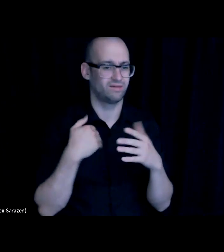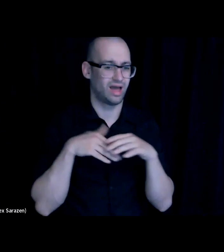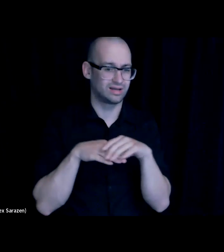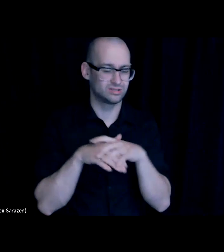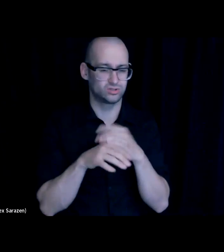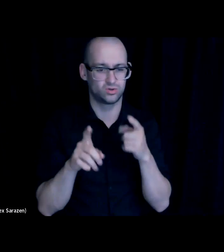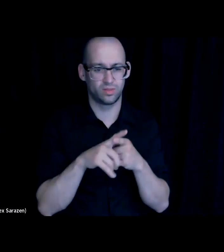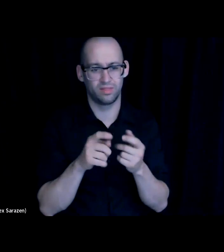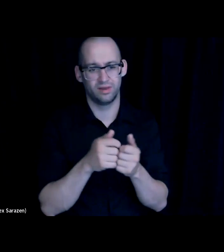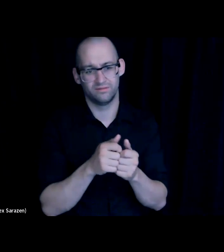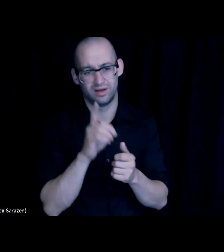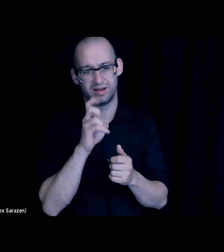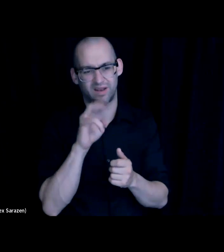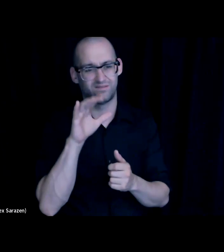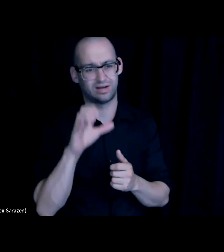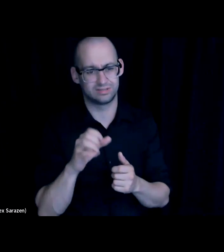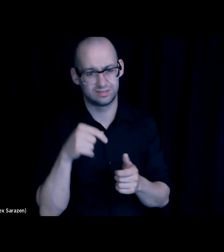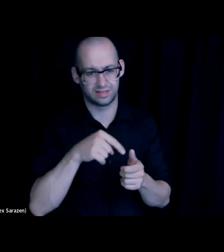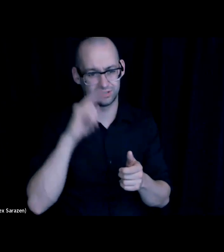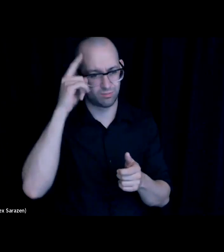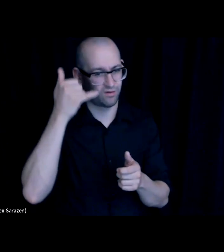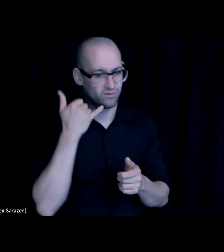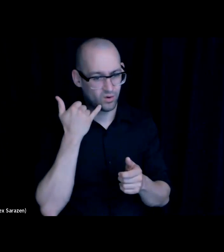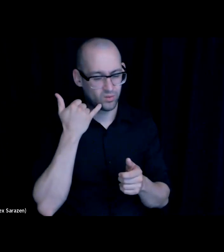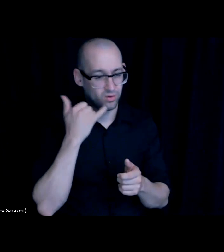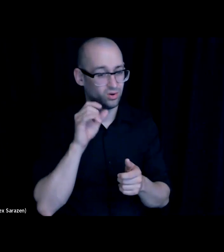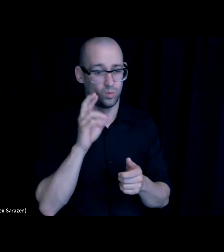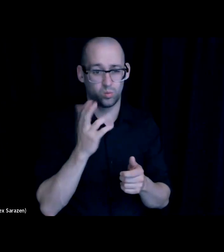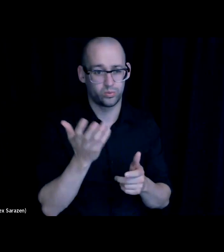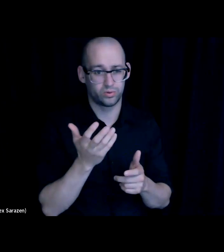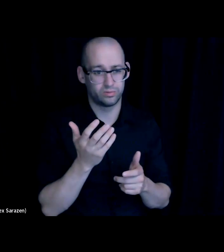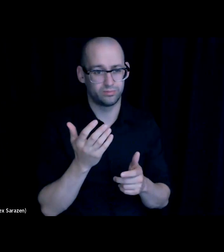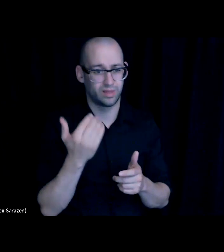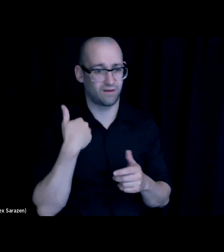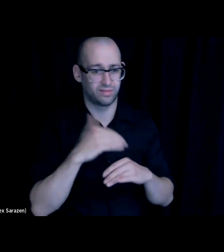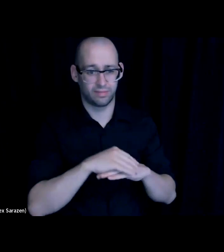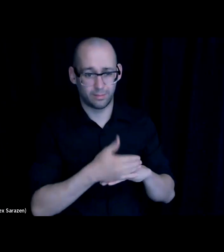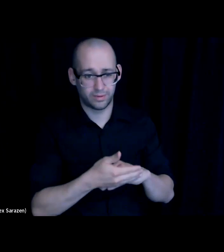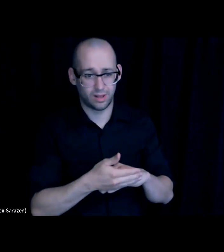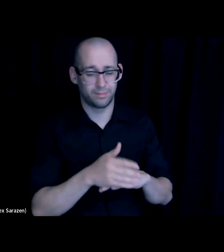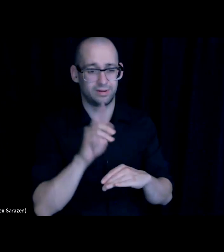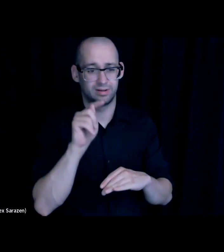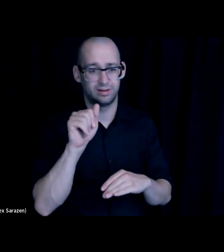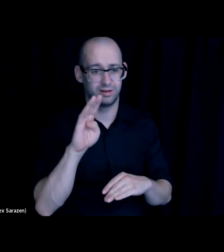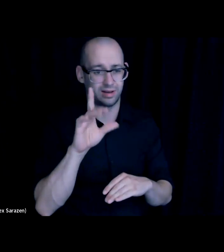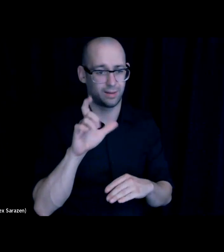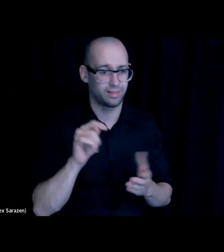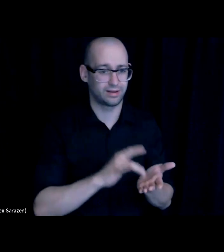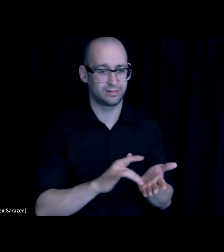What is their device? Is it a smartphone? Is it a laptop? Is it a tablet? Have they